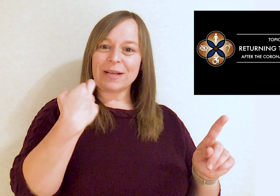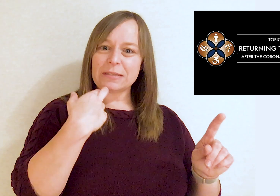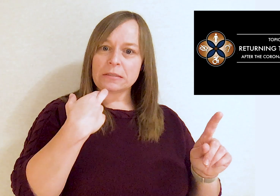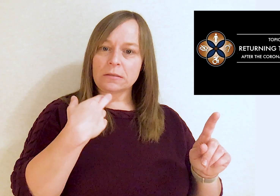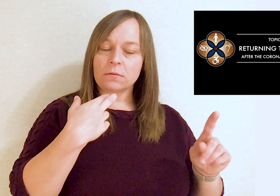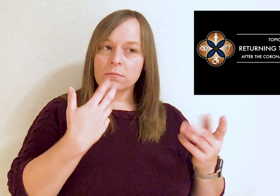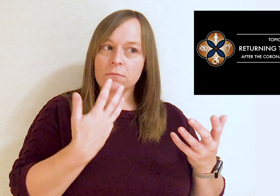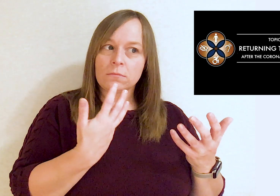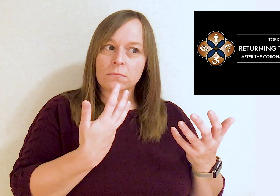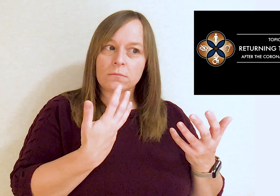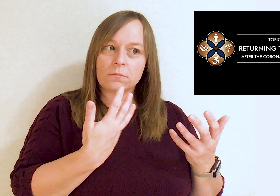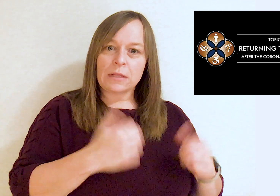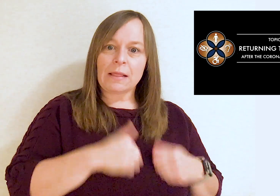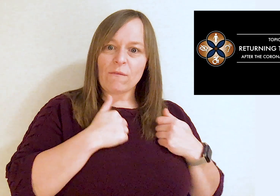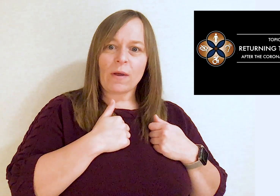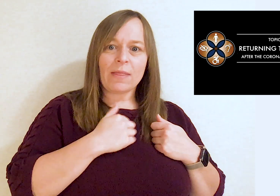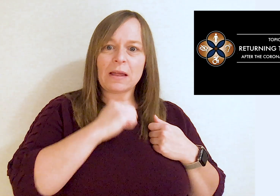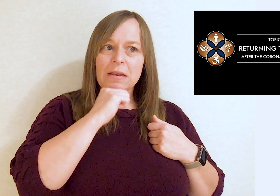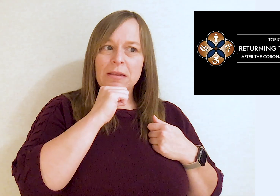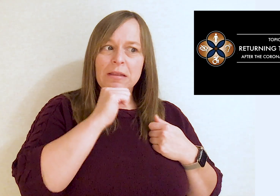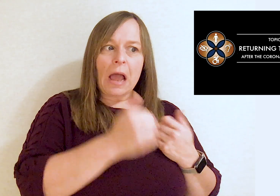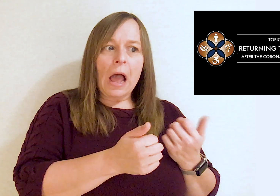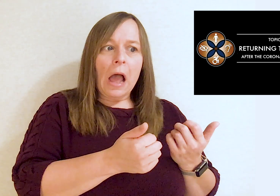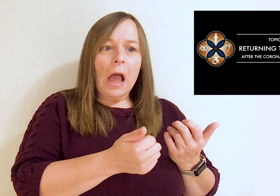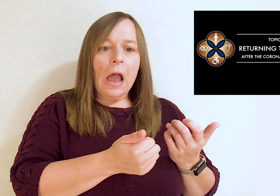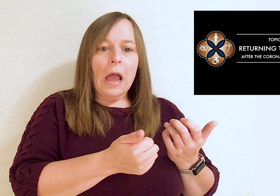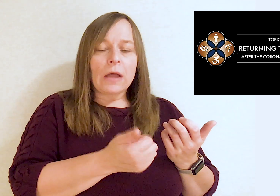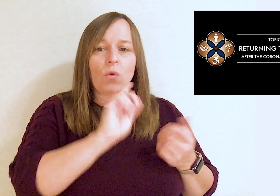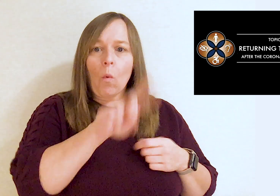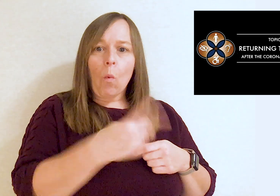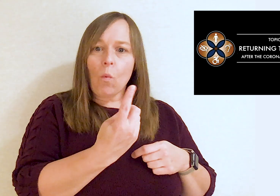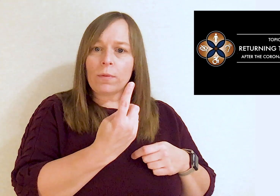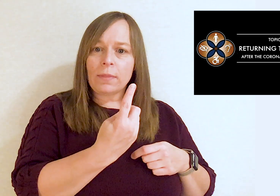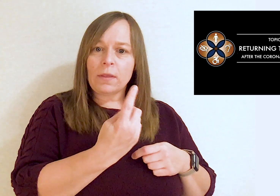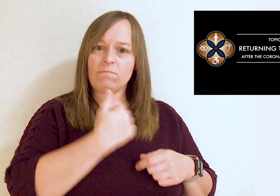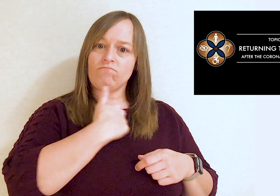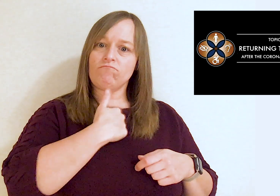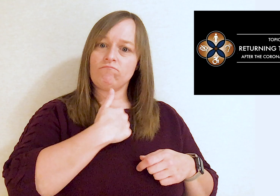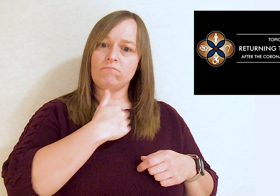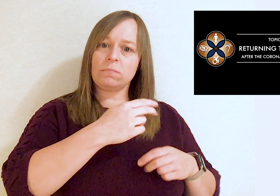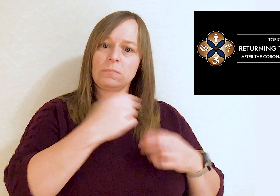particularly vulnerable-- we do that not as much or not only for our own sake. We